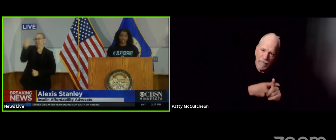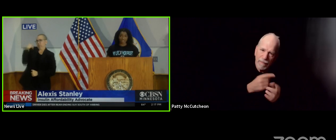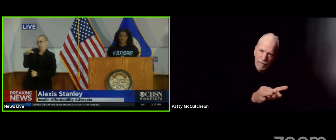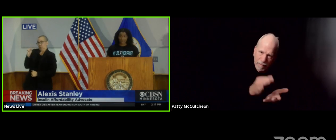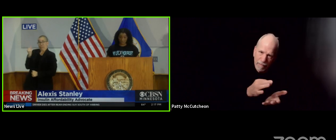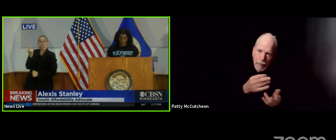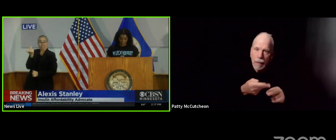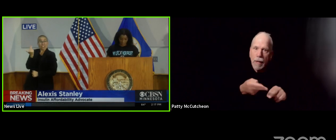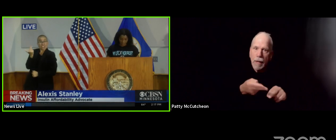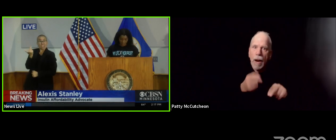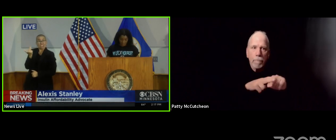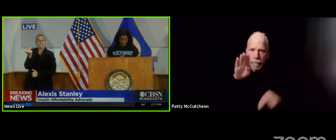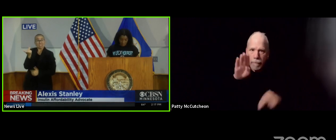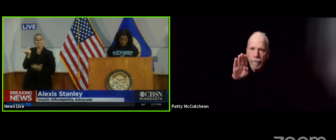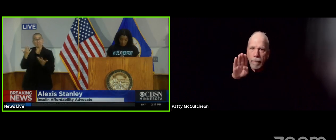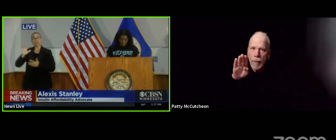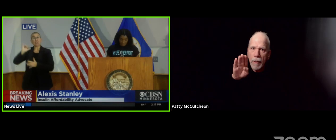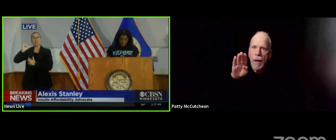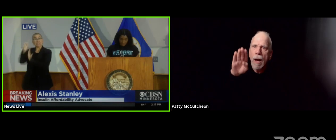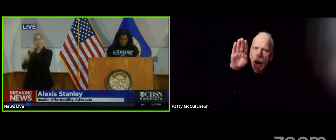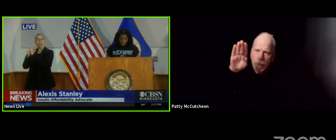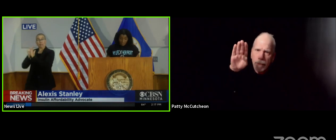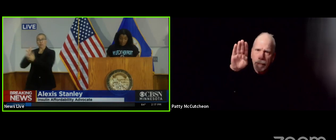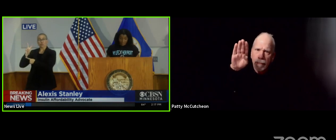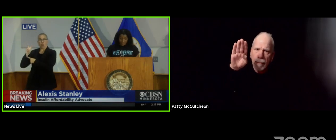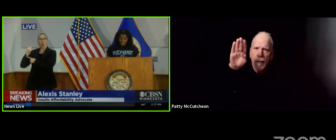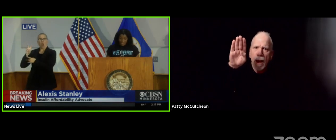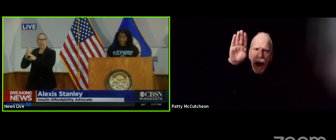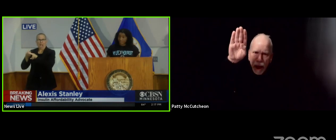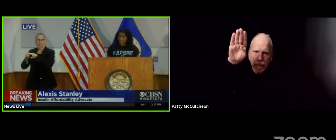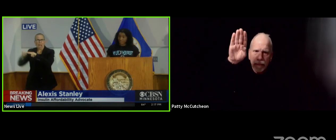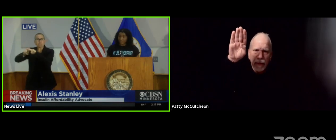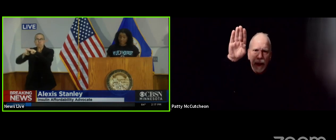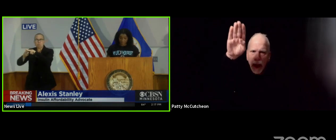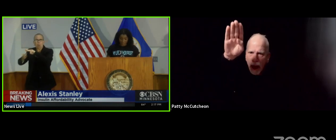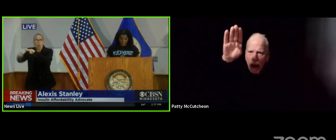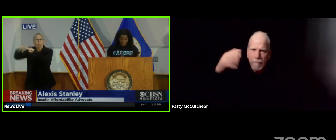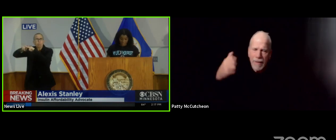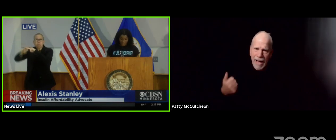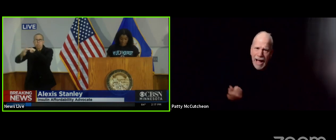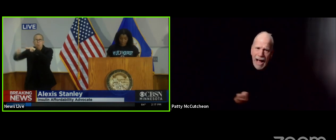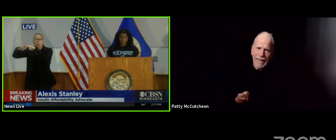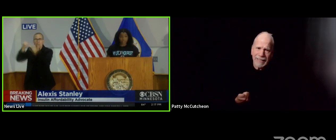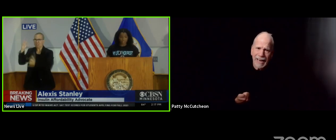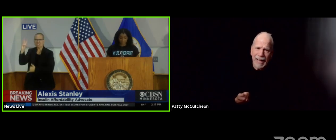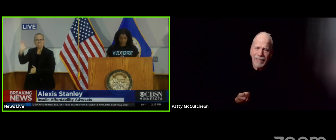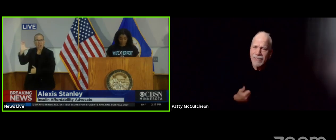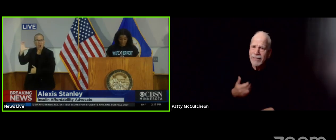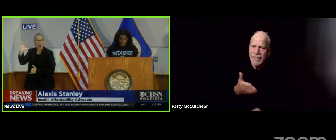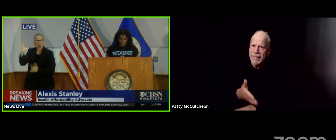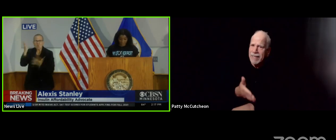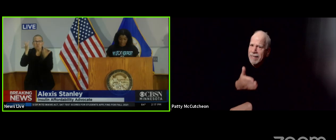INSULIN AT ALL. WE ARE LIVING IN A PANDEMIC. IN MAY, 302,000